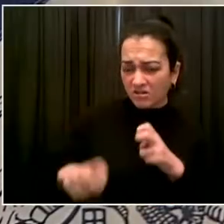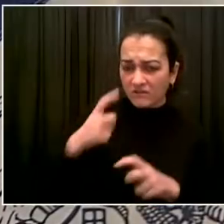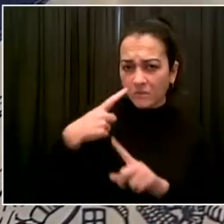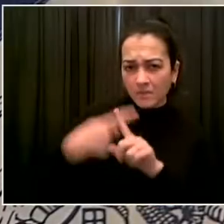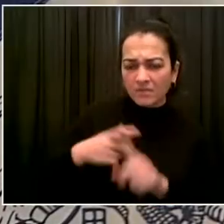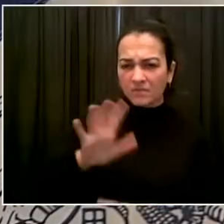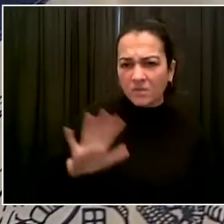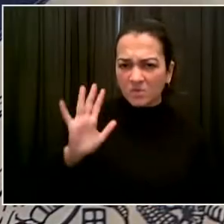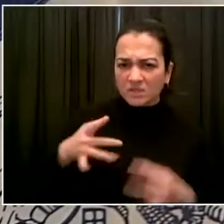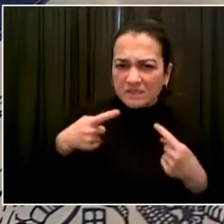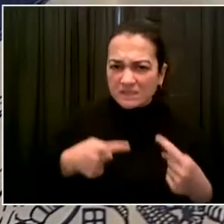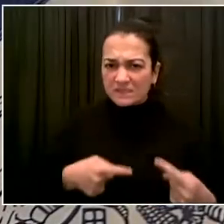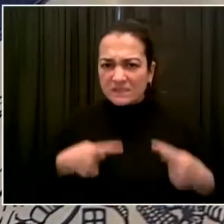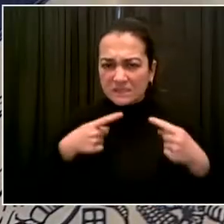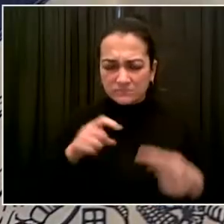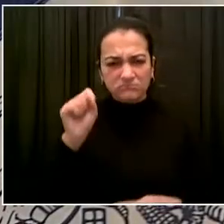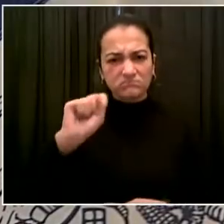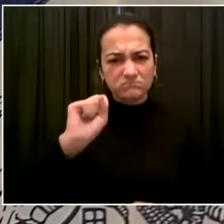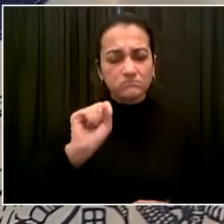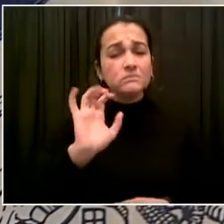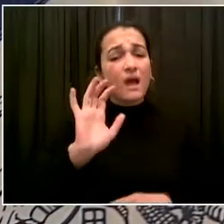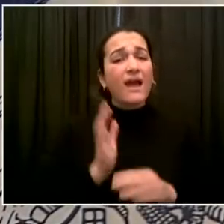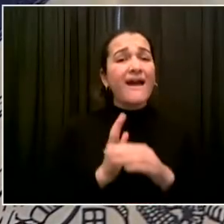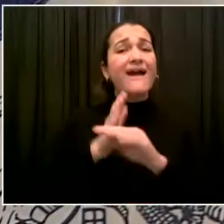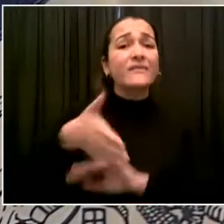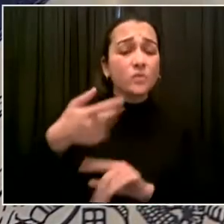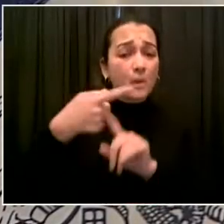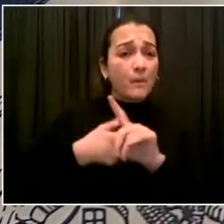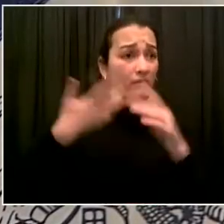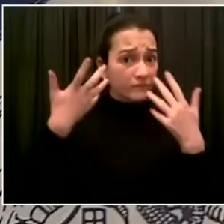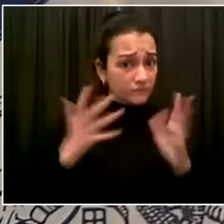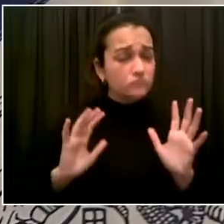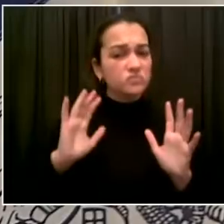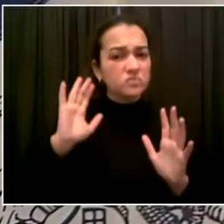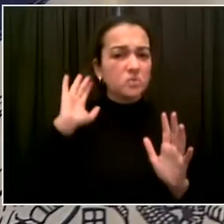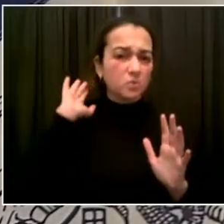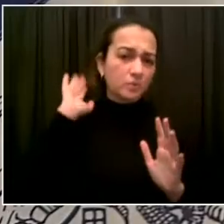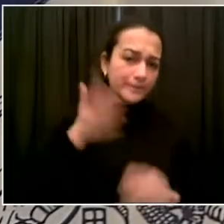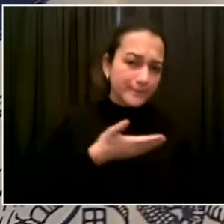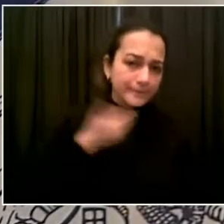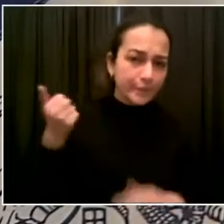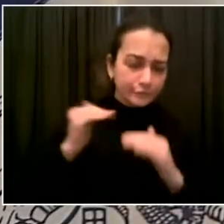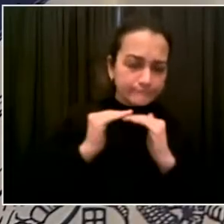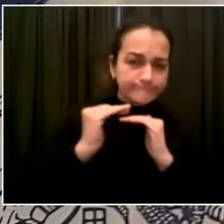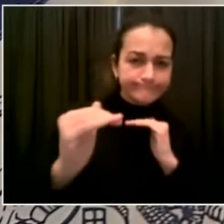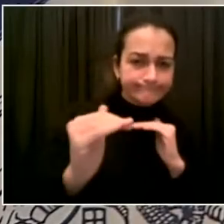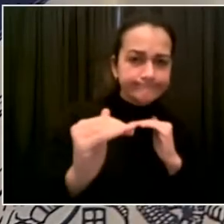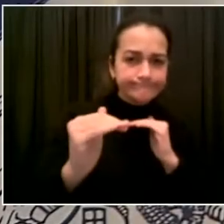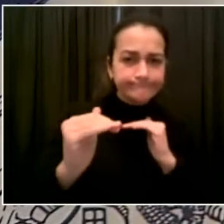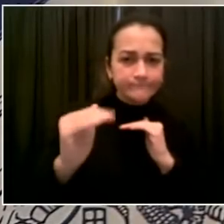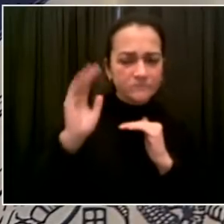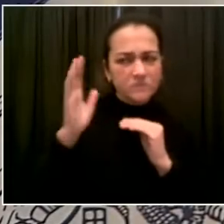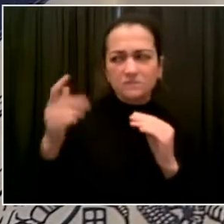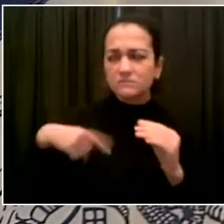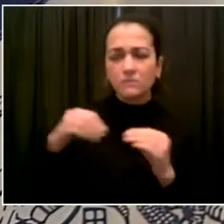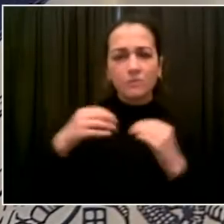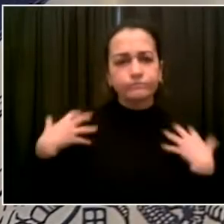AOUBTA MATTER OF WEEKS. WE ARE GOING TO SEE A REALLY FAST